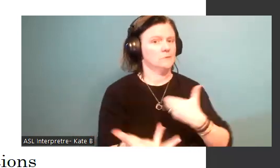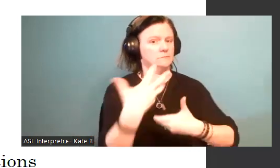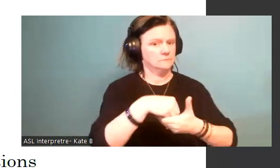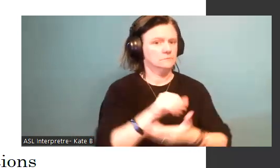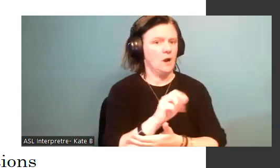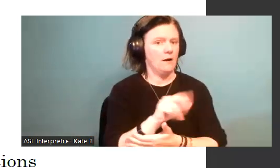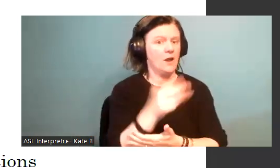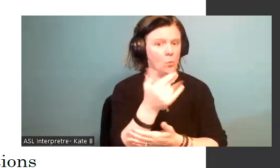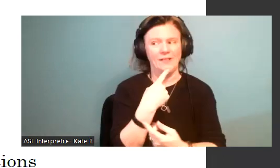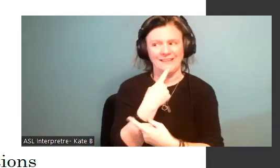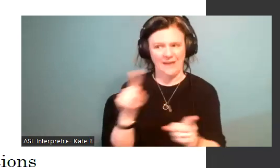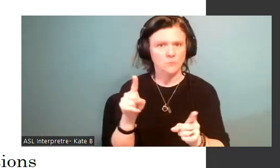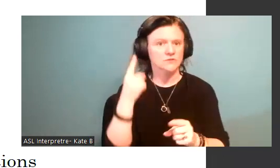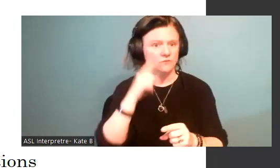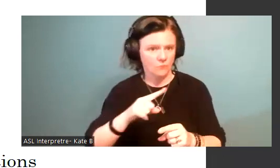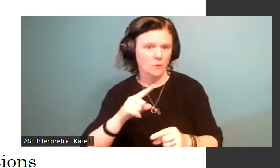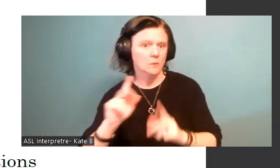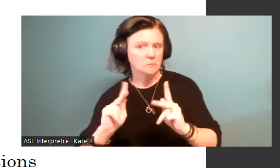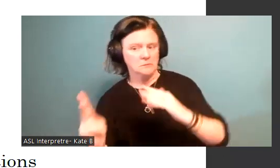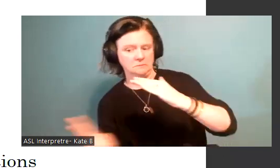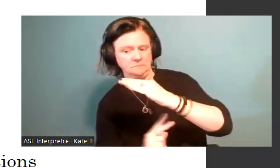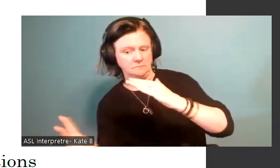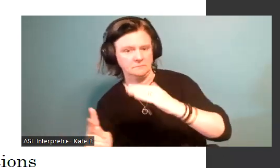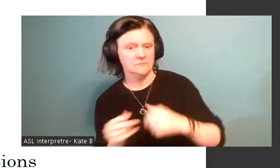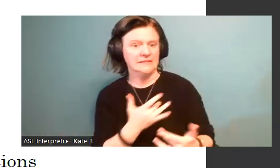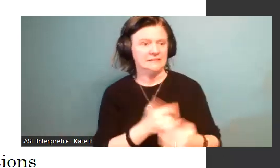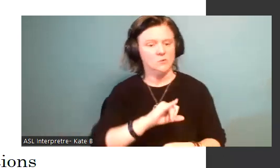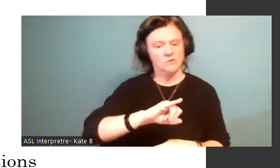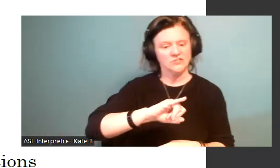In addition to mimicking native element, ARIA